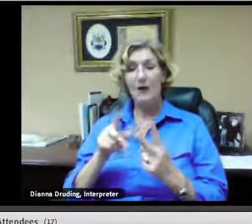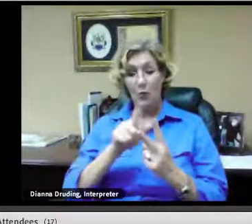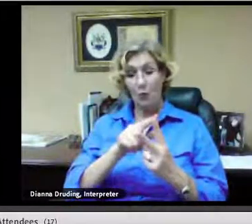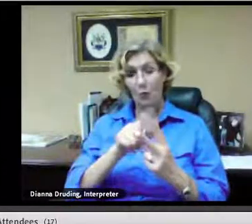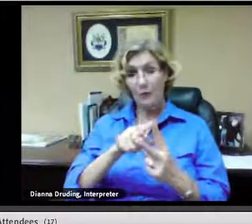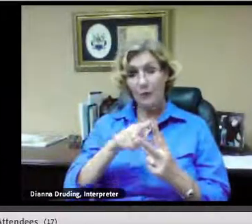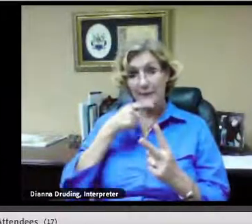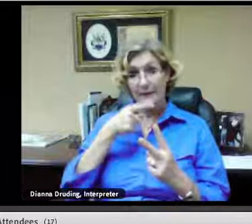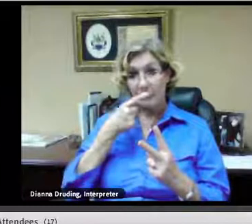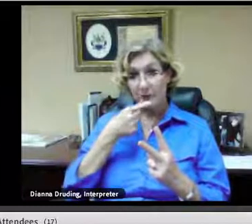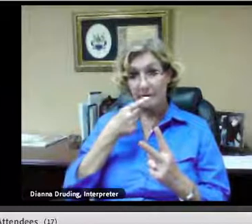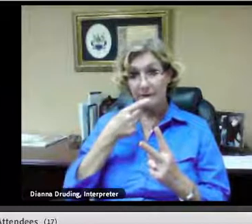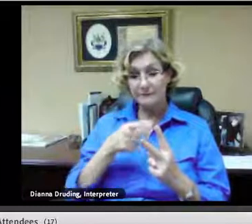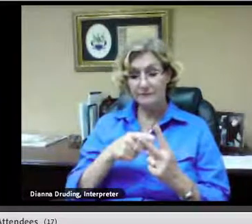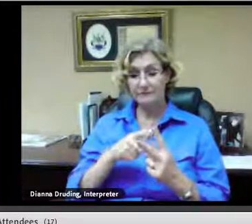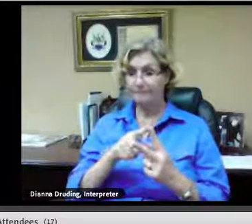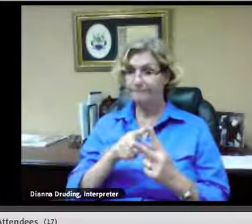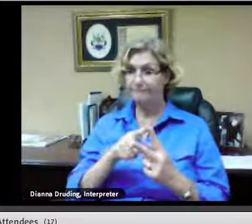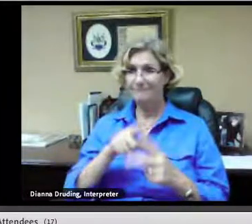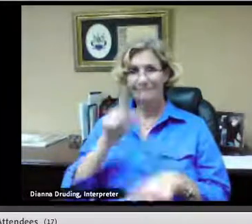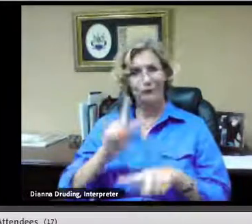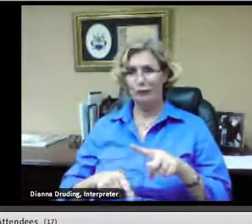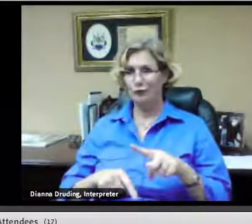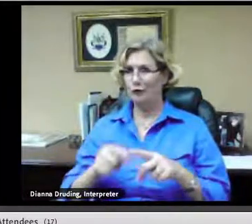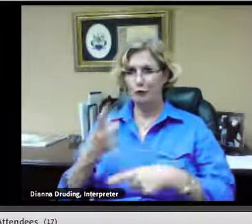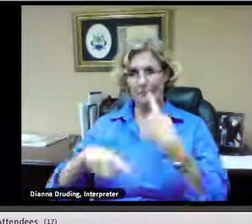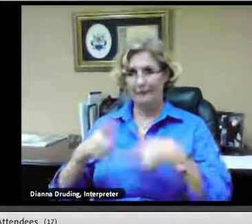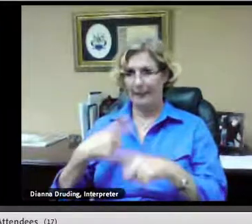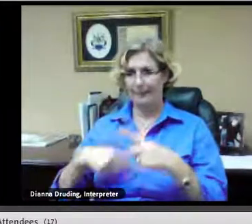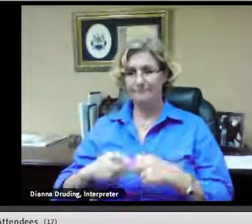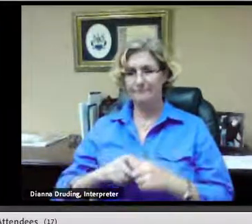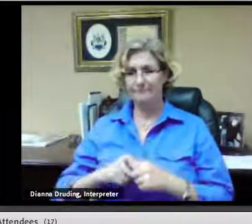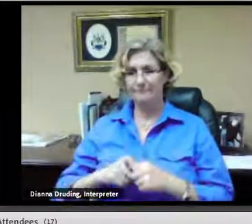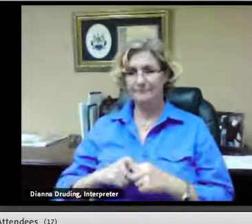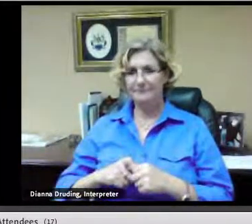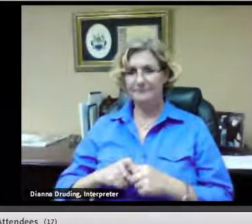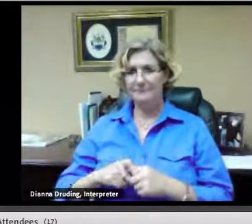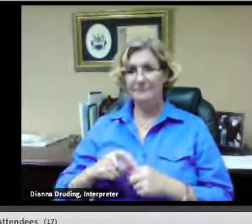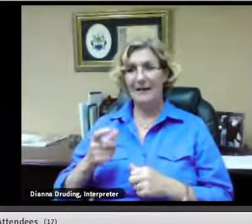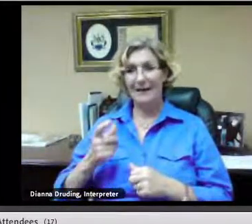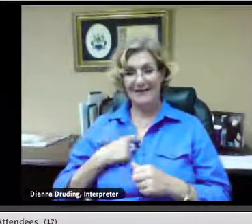So I was immersed in deaf culture with people having conversations around me